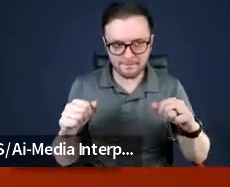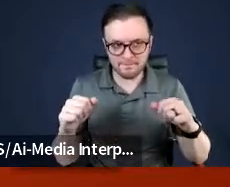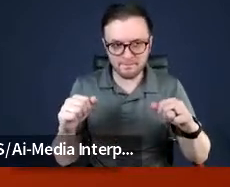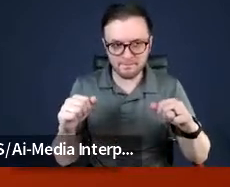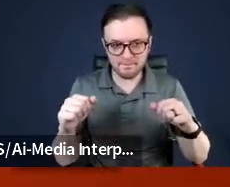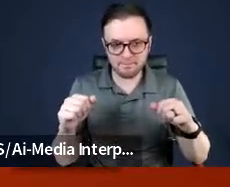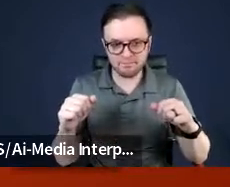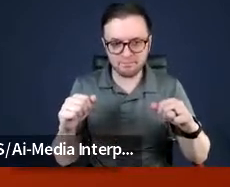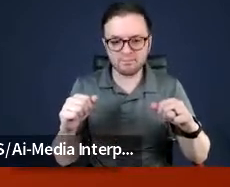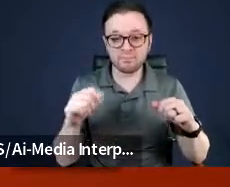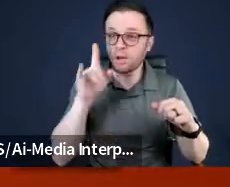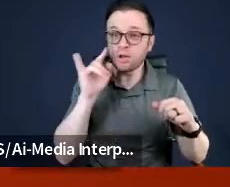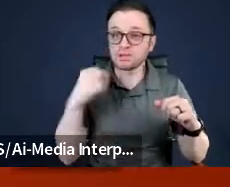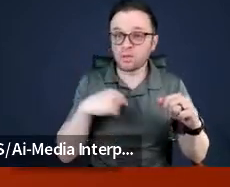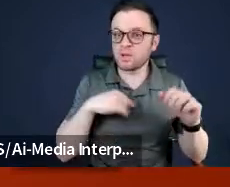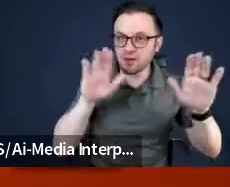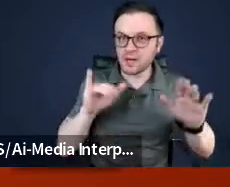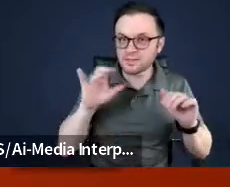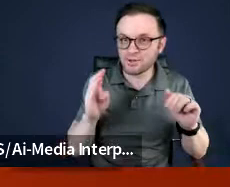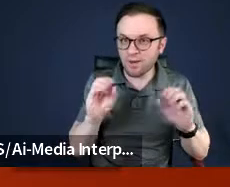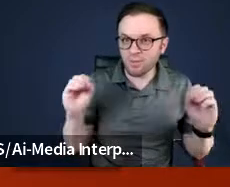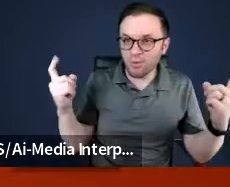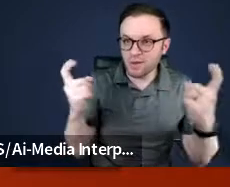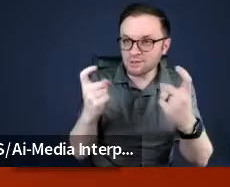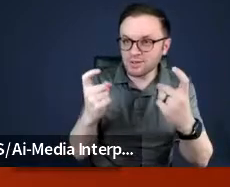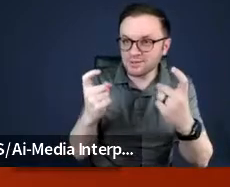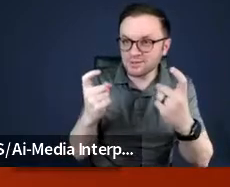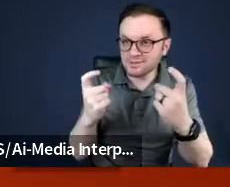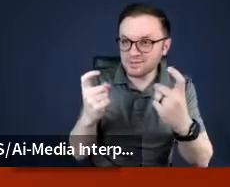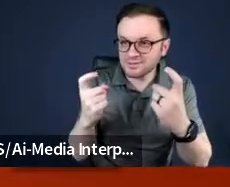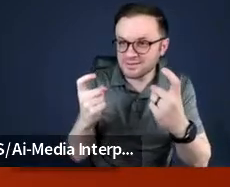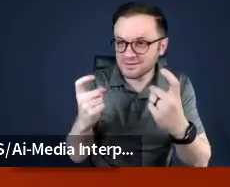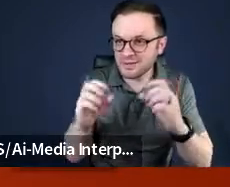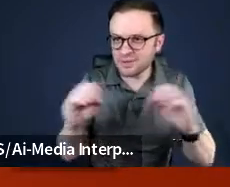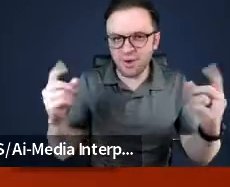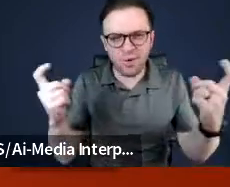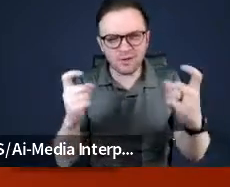to answer the question you can do that. Do we have any questions?